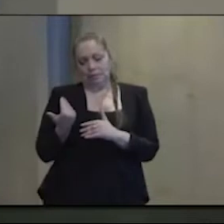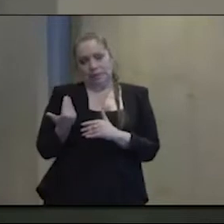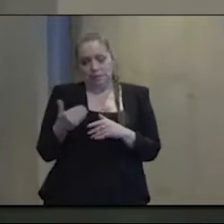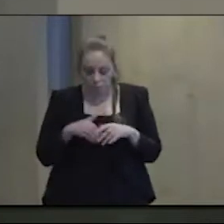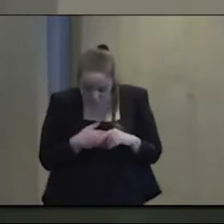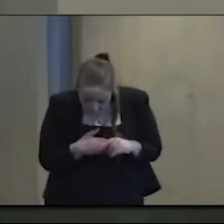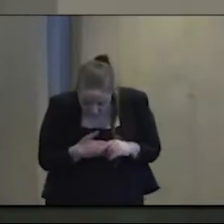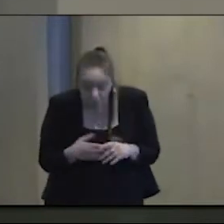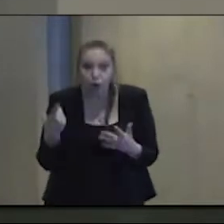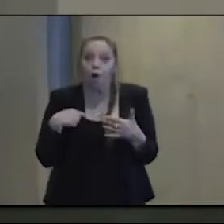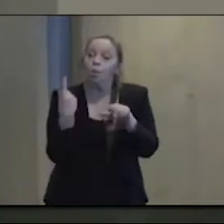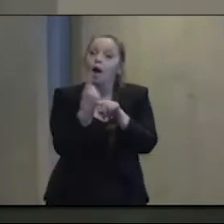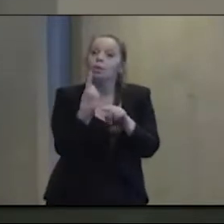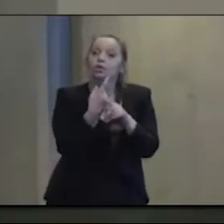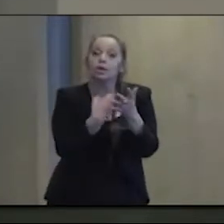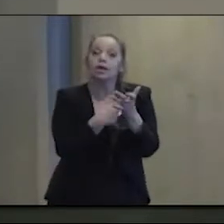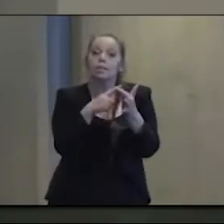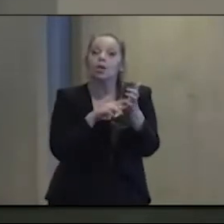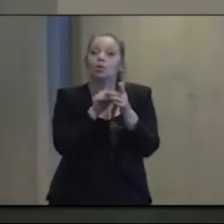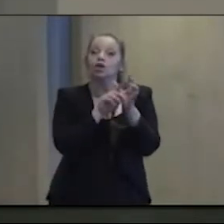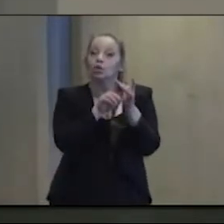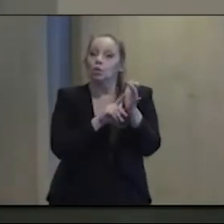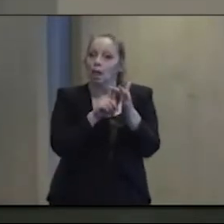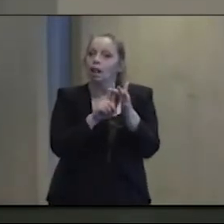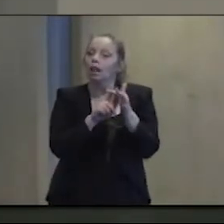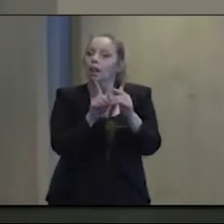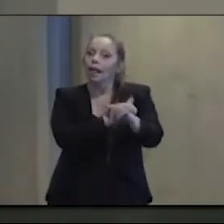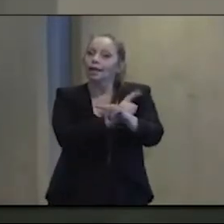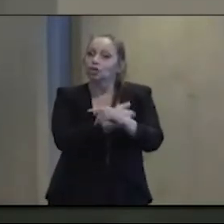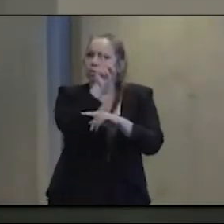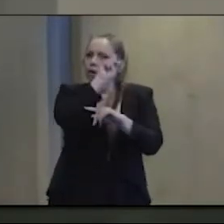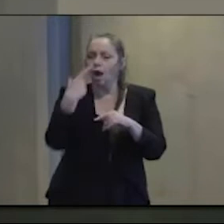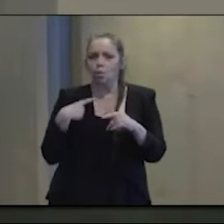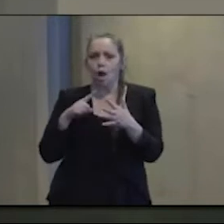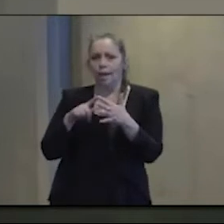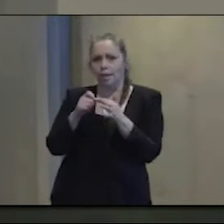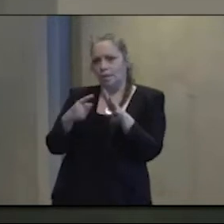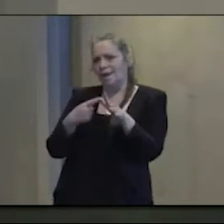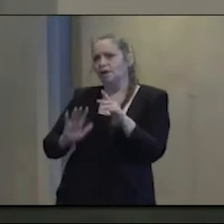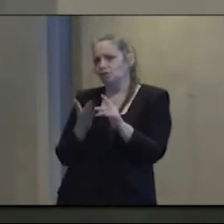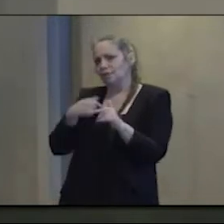why are we talking about renewable energy today and why is EPA Victoria interested in this topic?